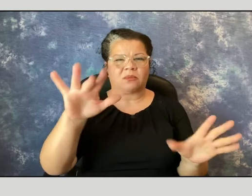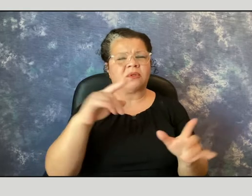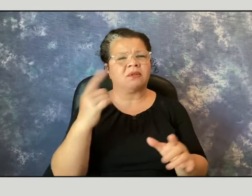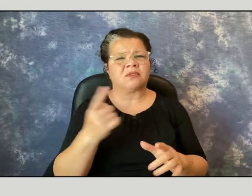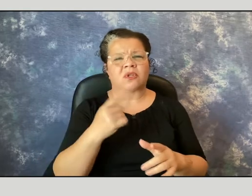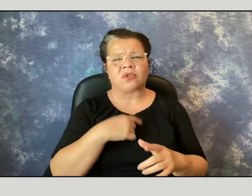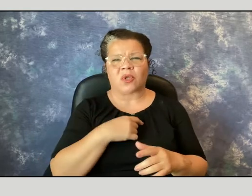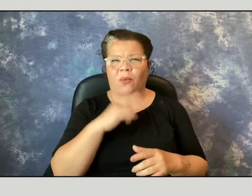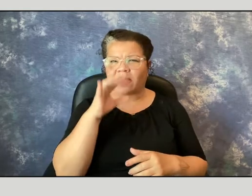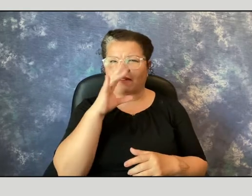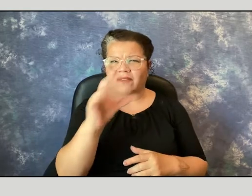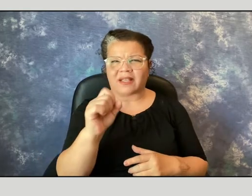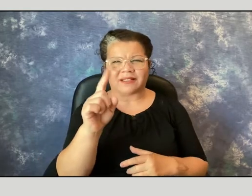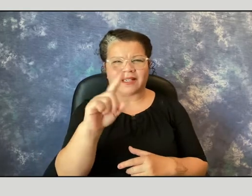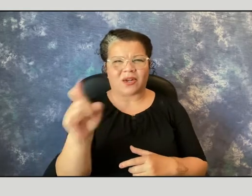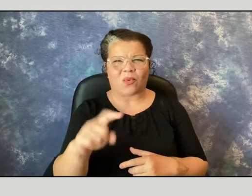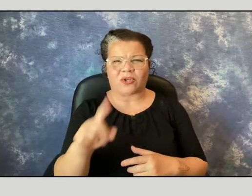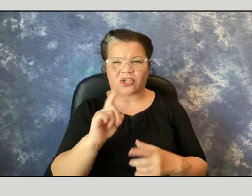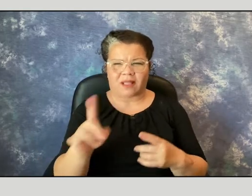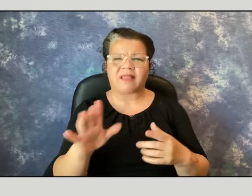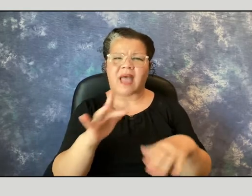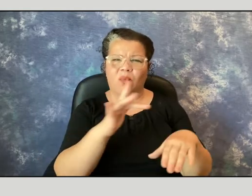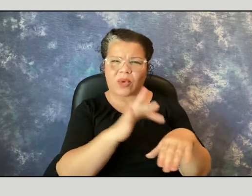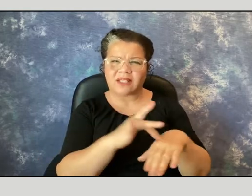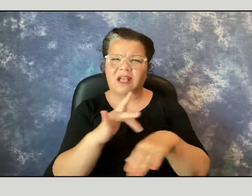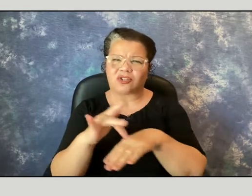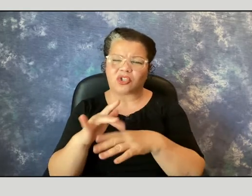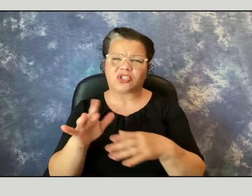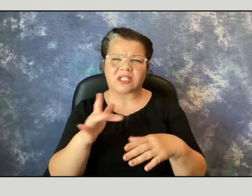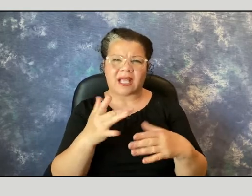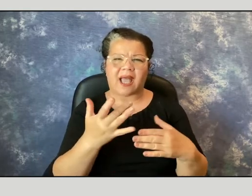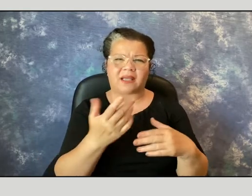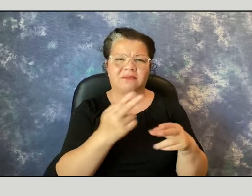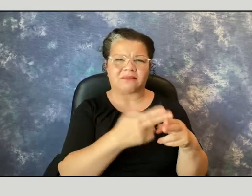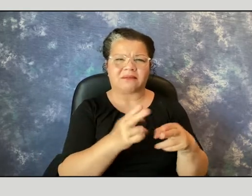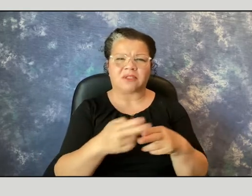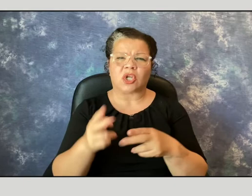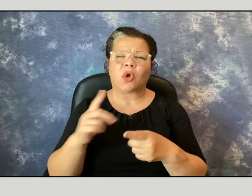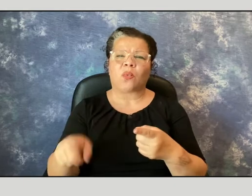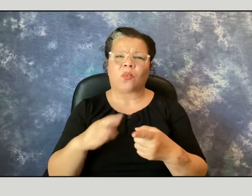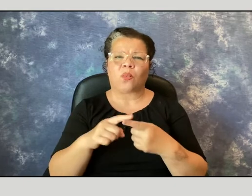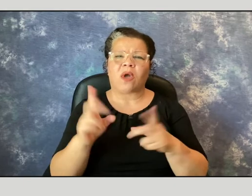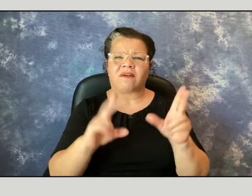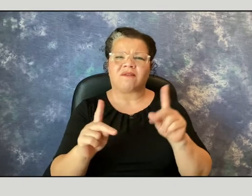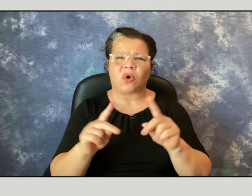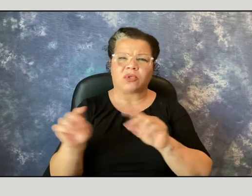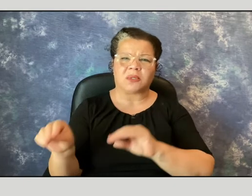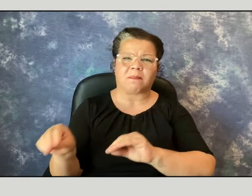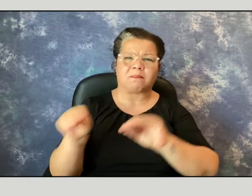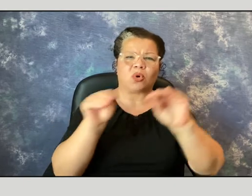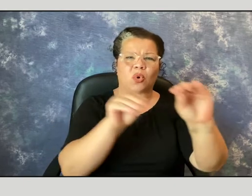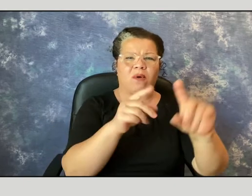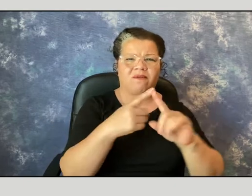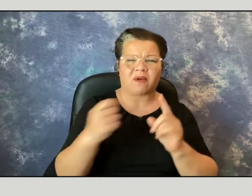that we touched on earlier that happen when folks come to especially cities with Black populations